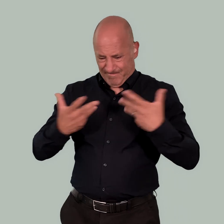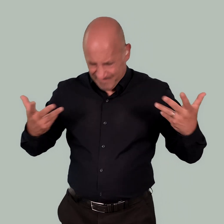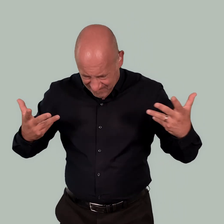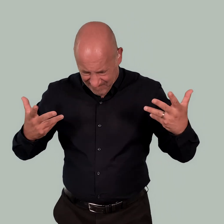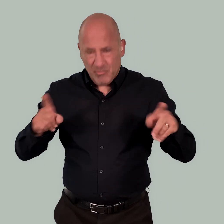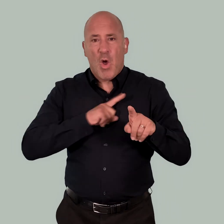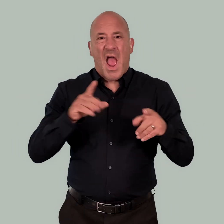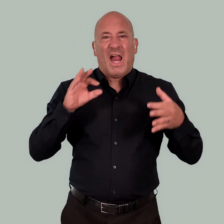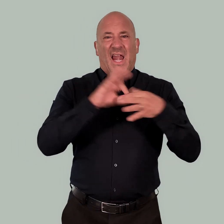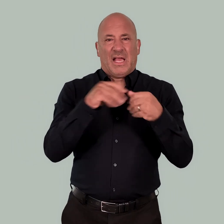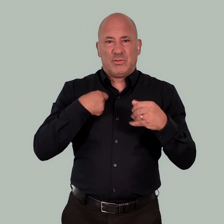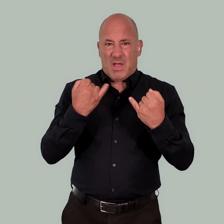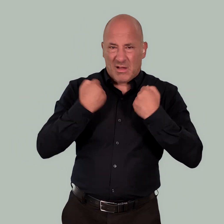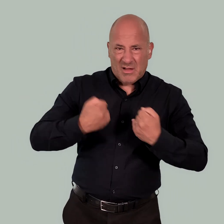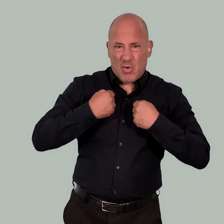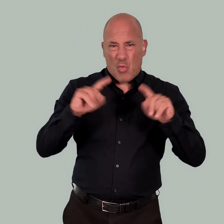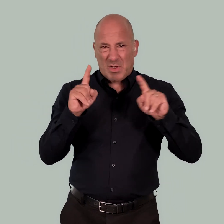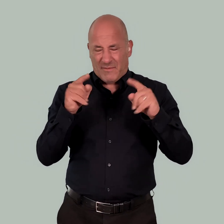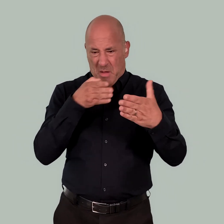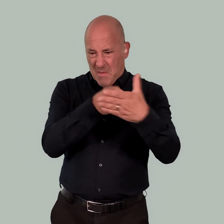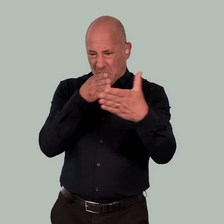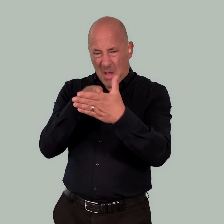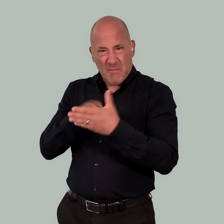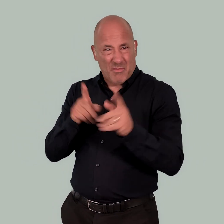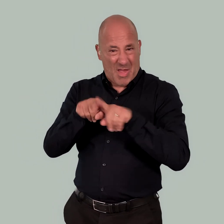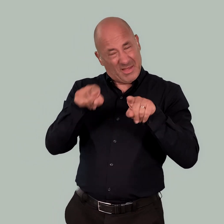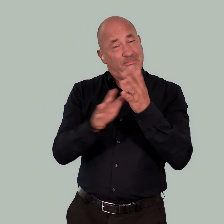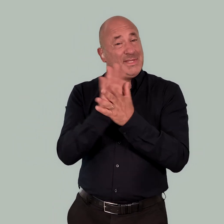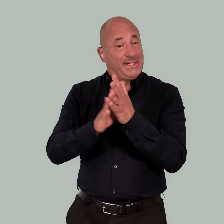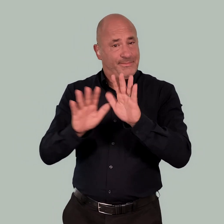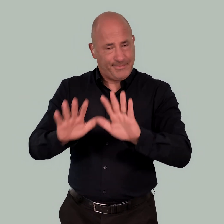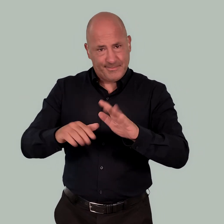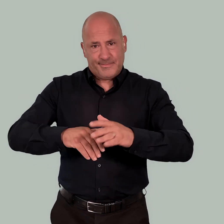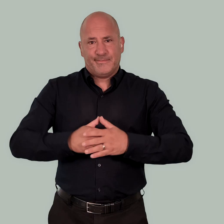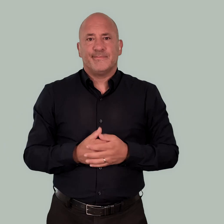whereas impairments are the limitations that the individual faces